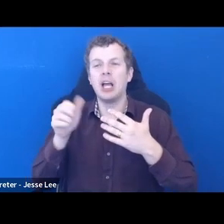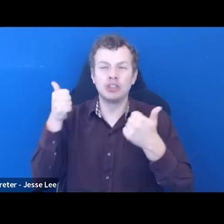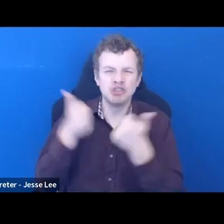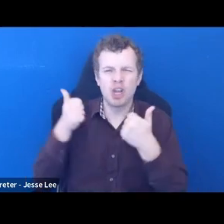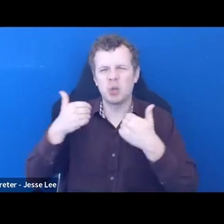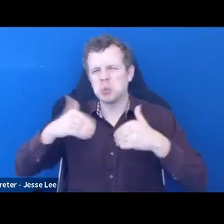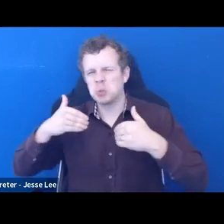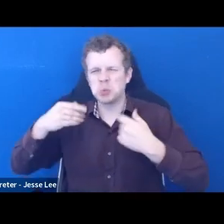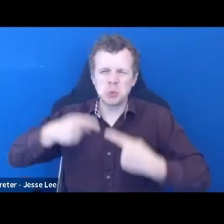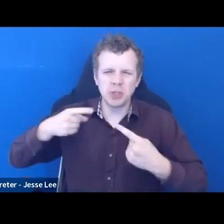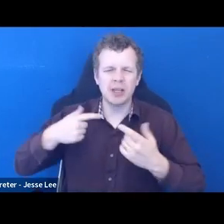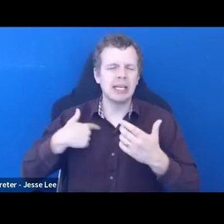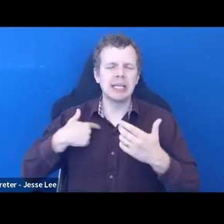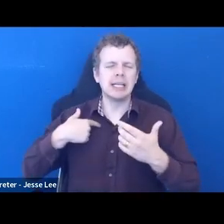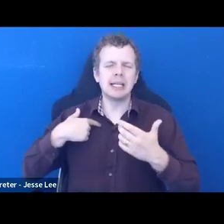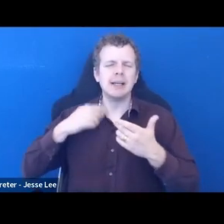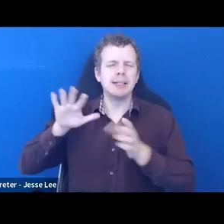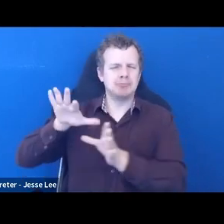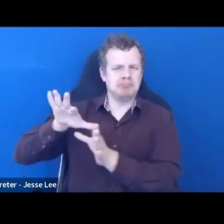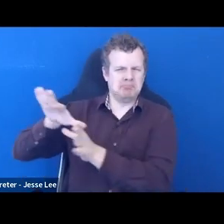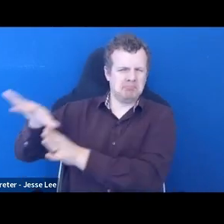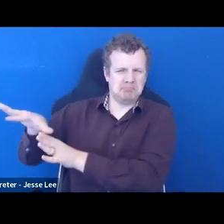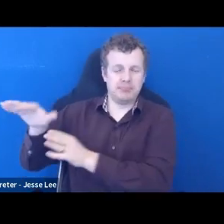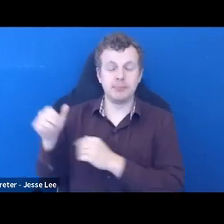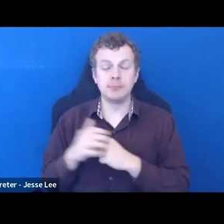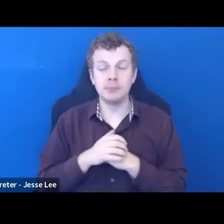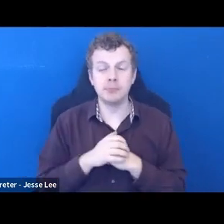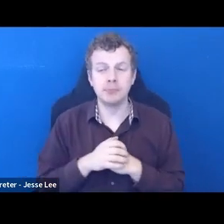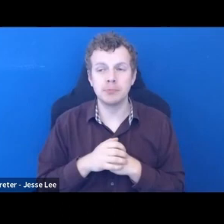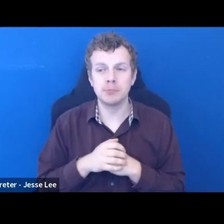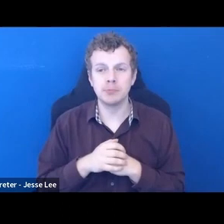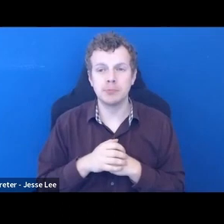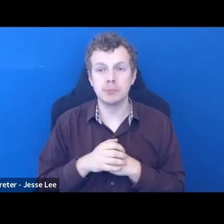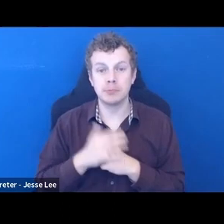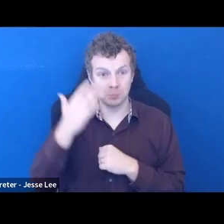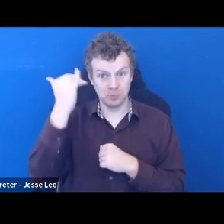And part of that is we see over and over again